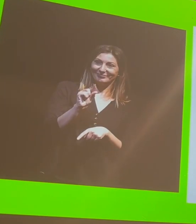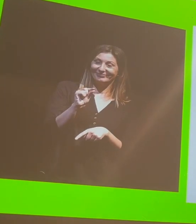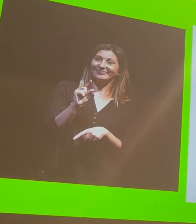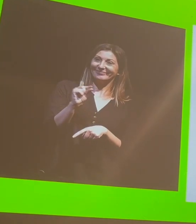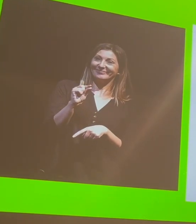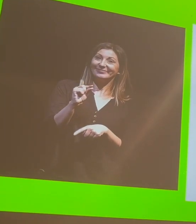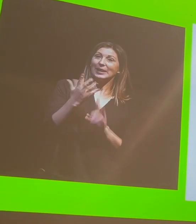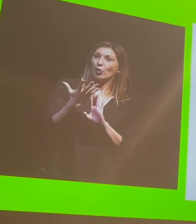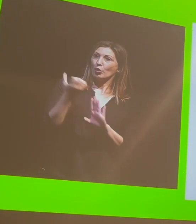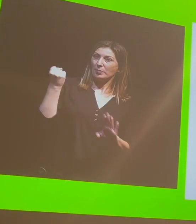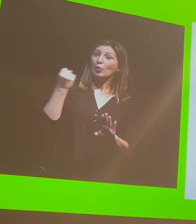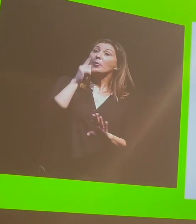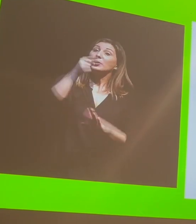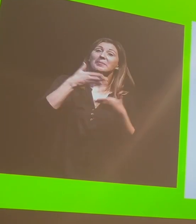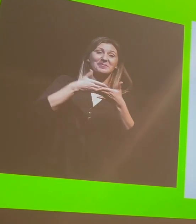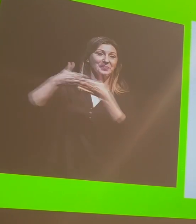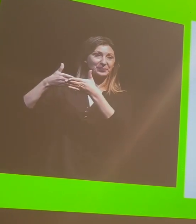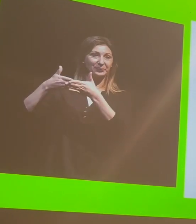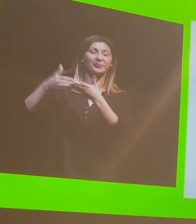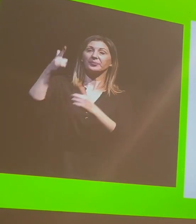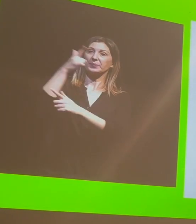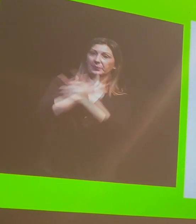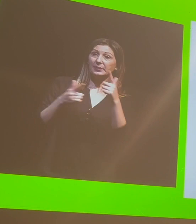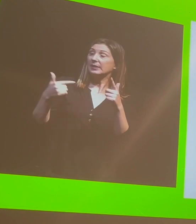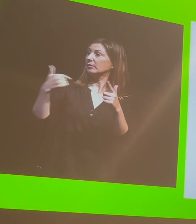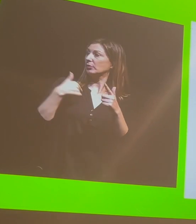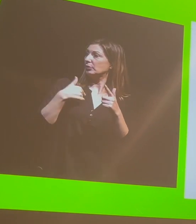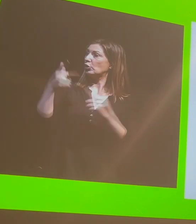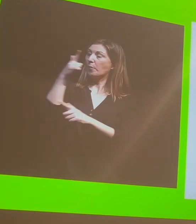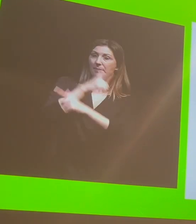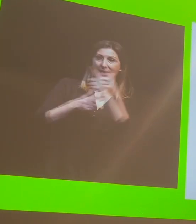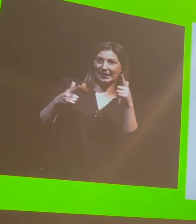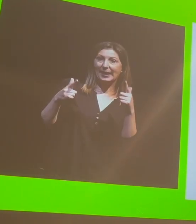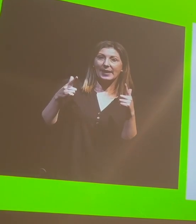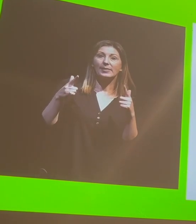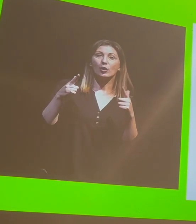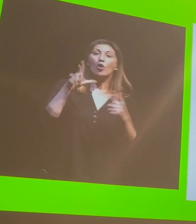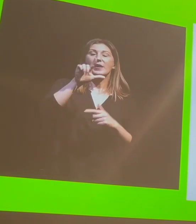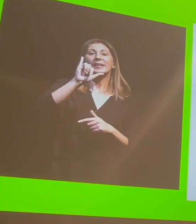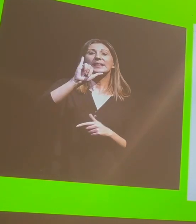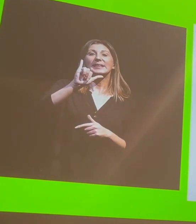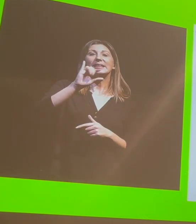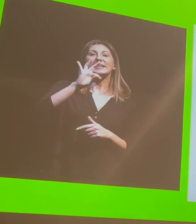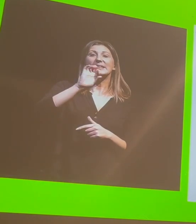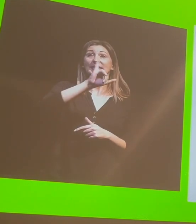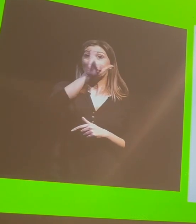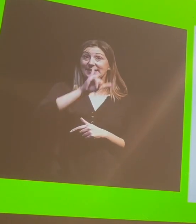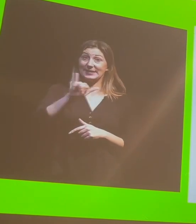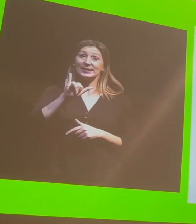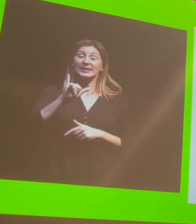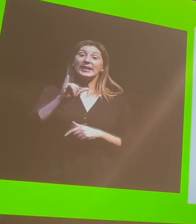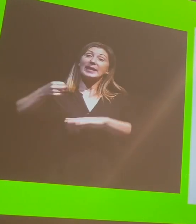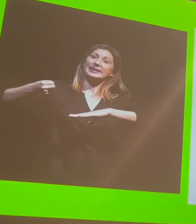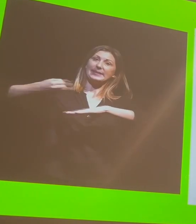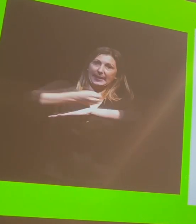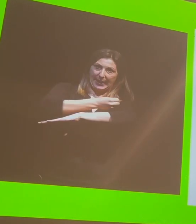Kat and I spoke about Unlimited, the work that we do as a commissioning program, and the research we are doing about disabled artists